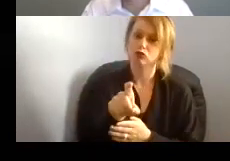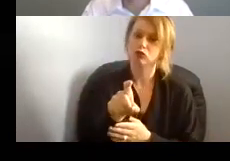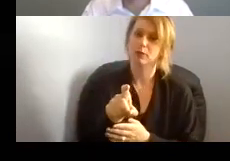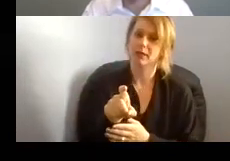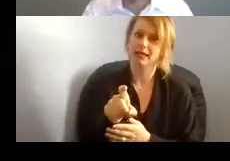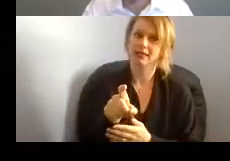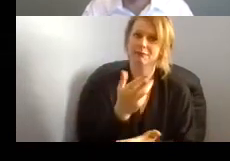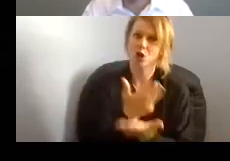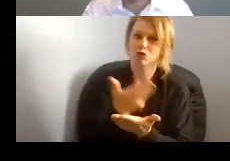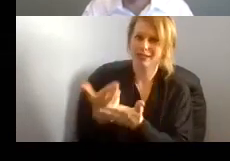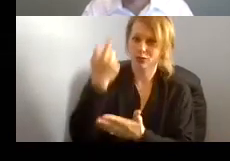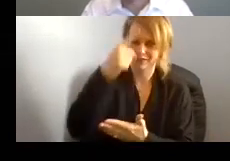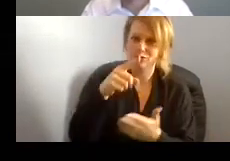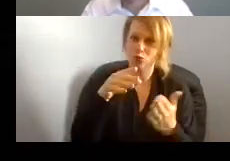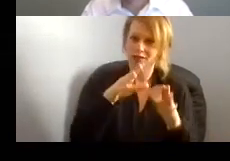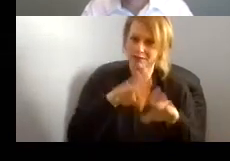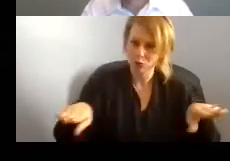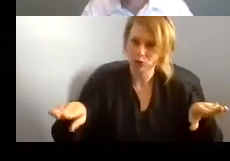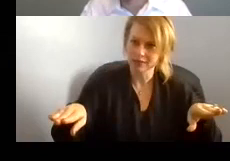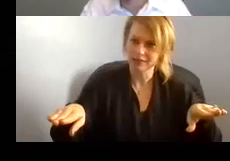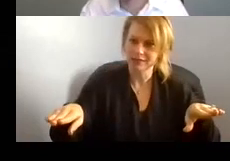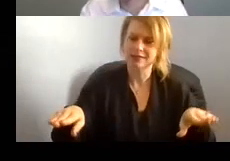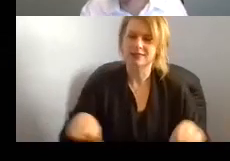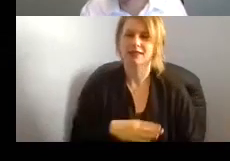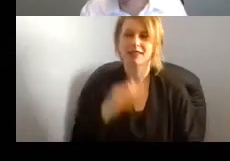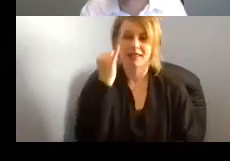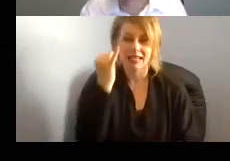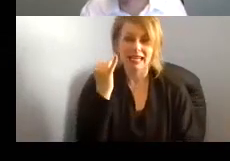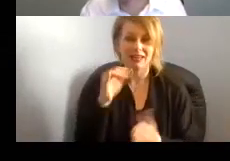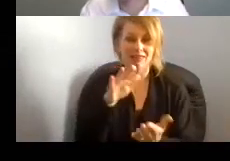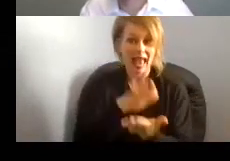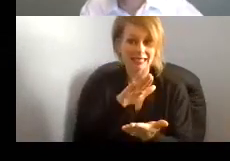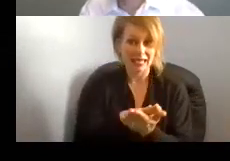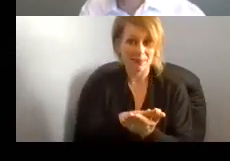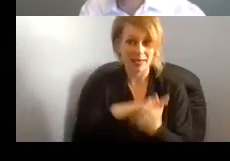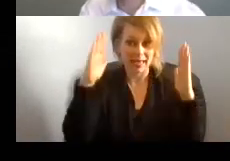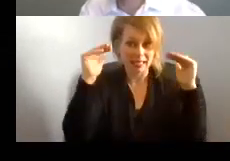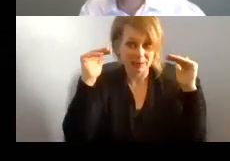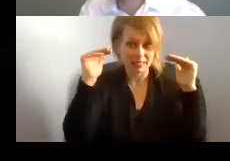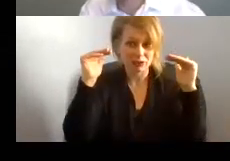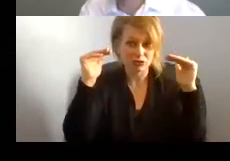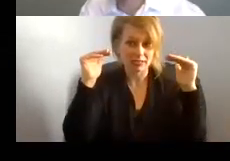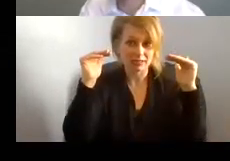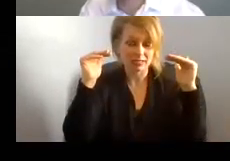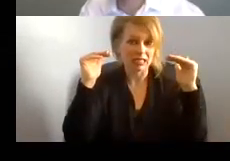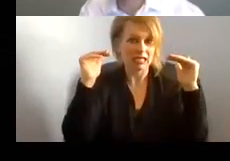or traumatized students. But if academic expectations, even temporarily, exceed students’ capacity to learn, school